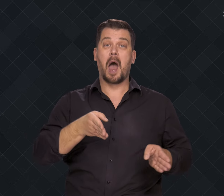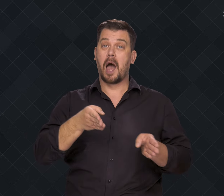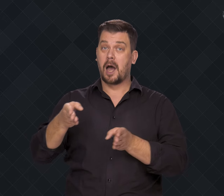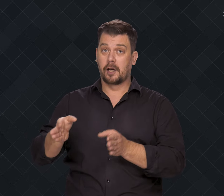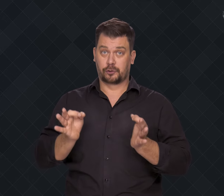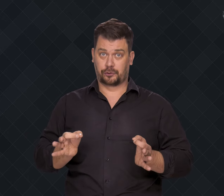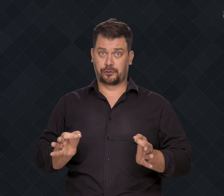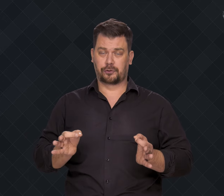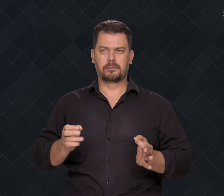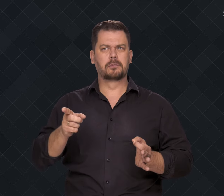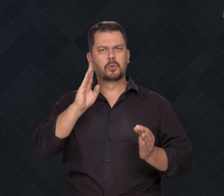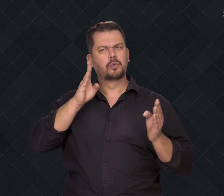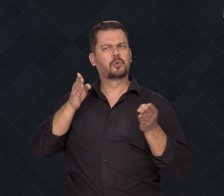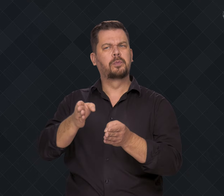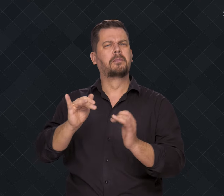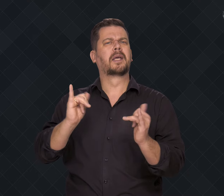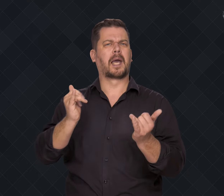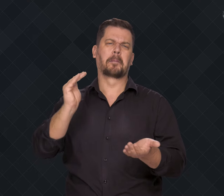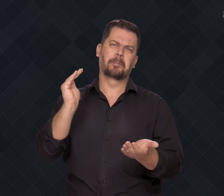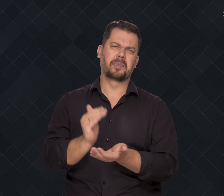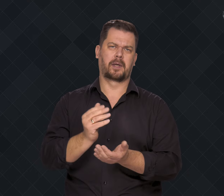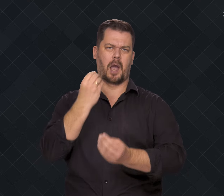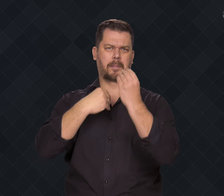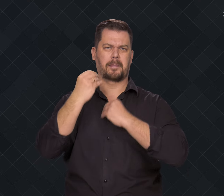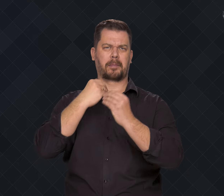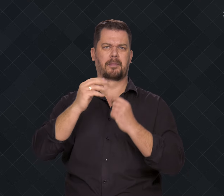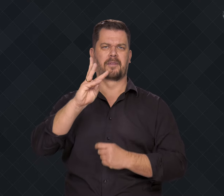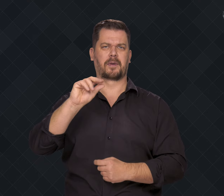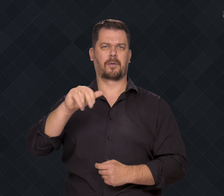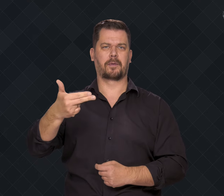And today, we will focus on how to practically reduce their intake.